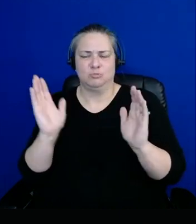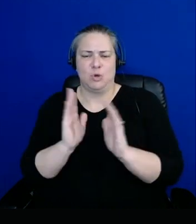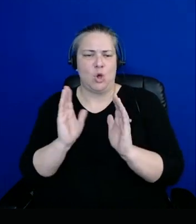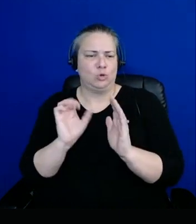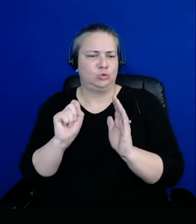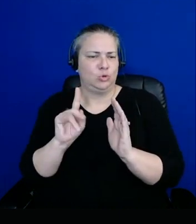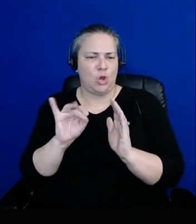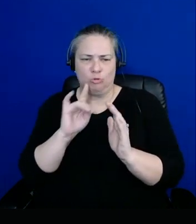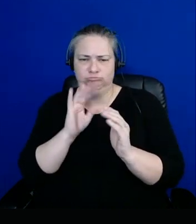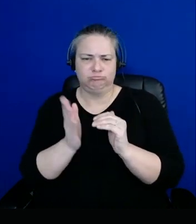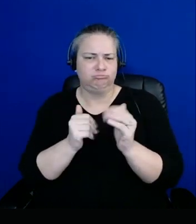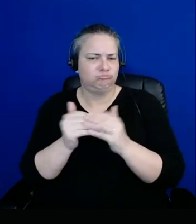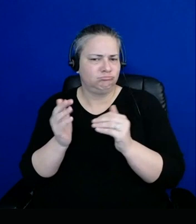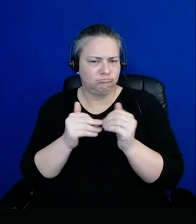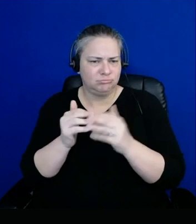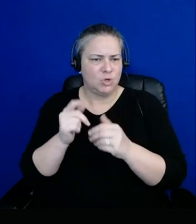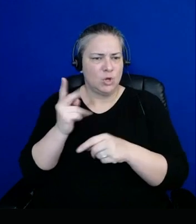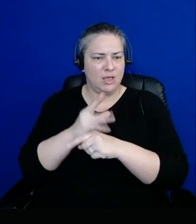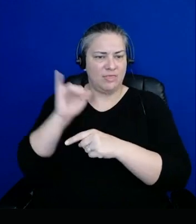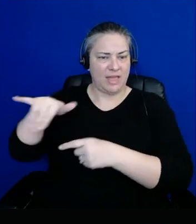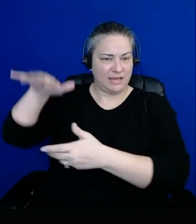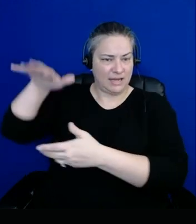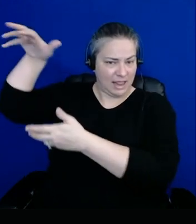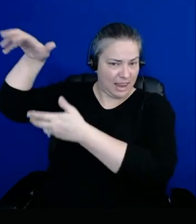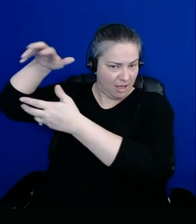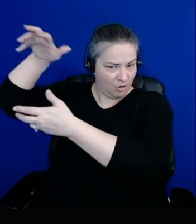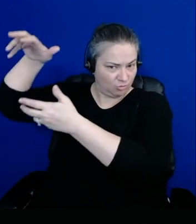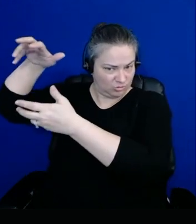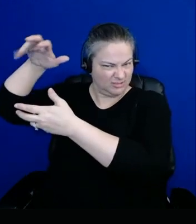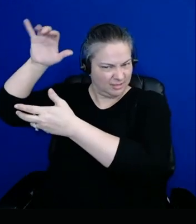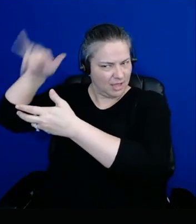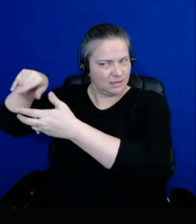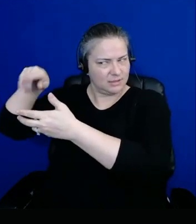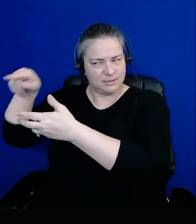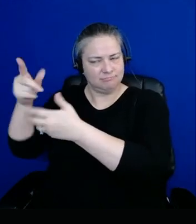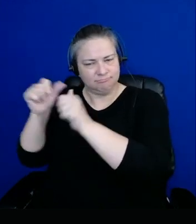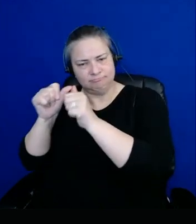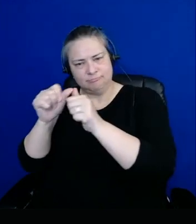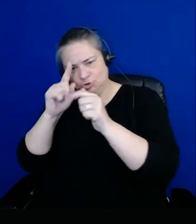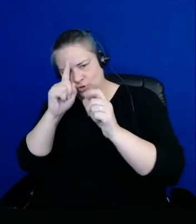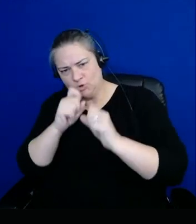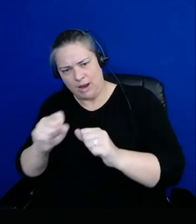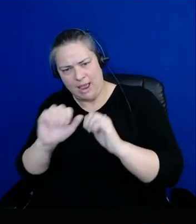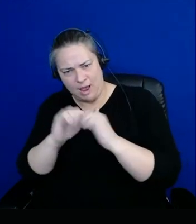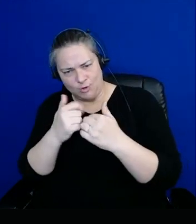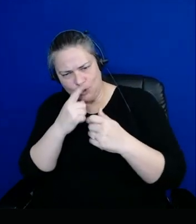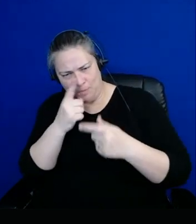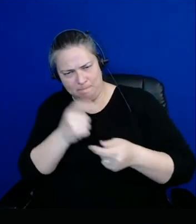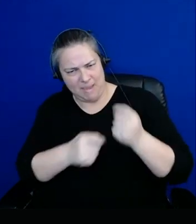Leveraging the cloud is a consistent and growing theme among these creators as a strategy for how to manage this